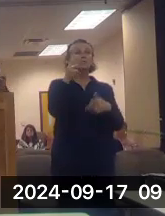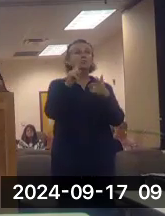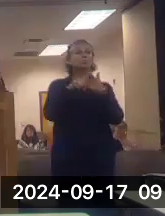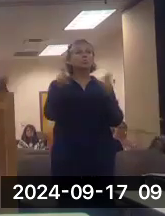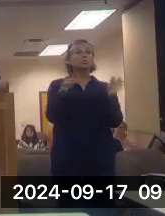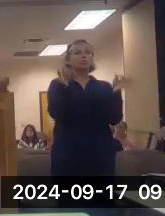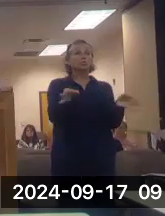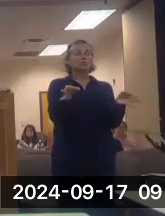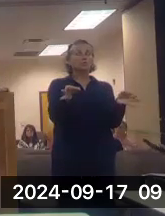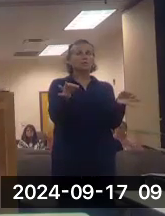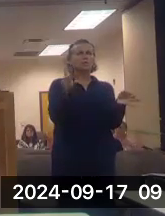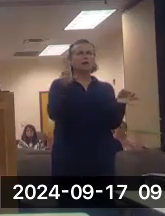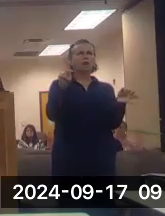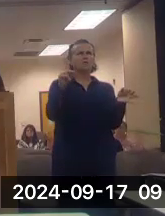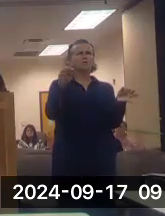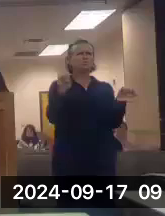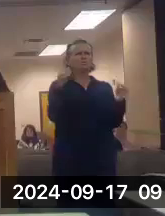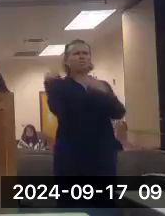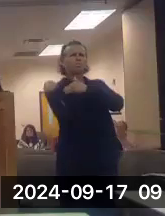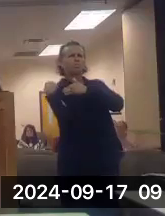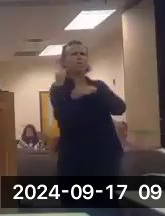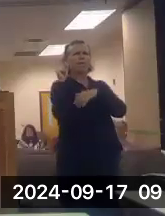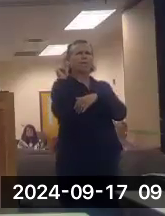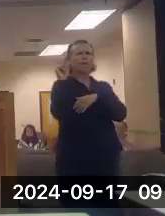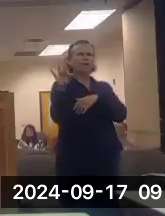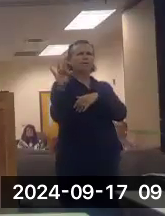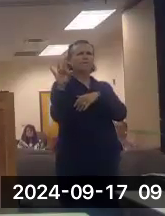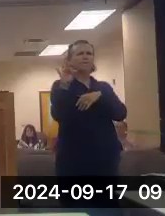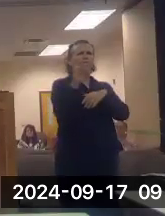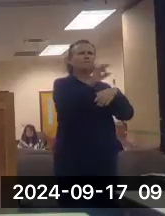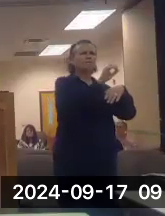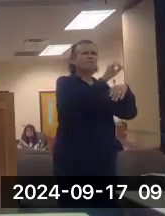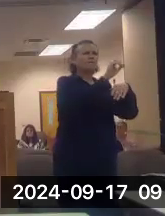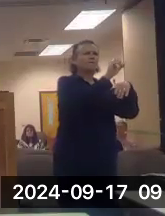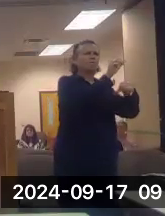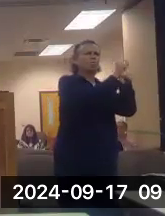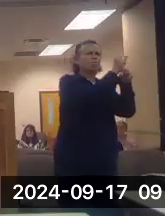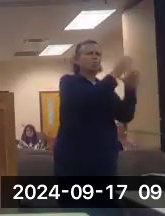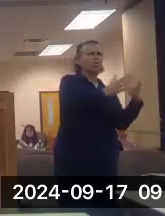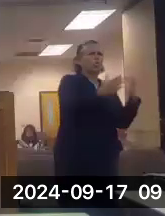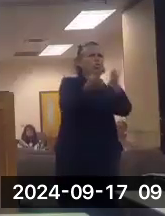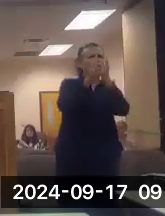Reginald Parson: that it is an undue hardship. If it is, if the employee requests. Reginald Parson: they'll believe